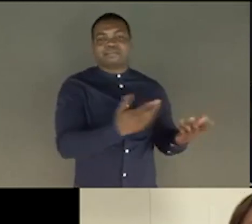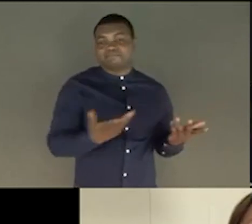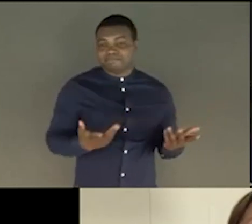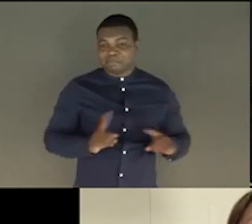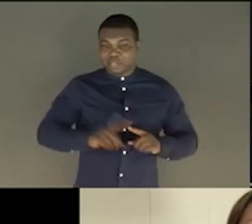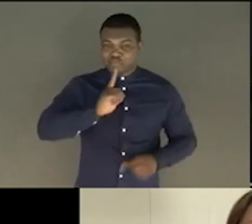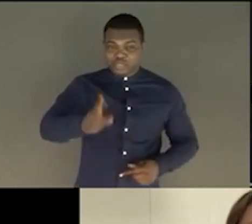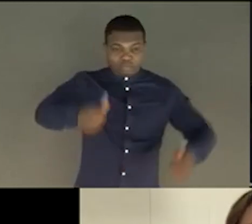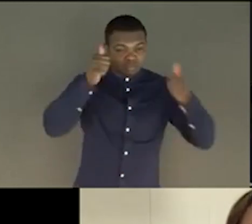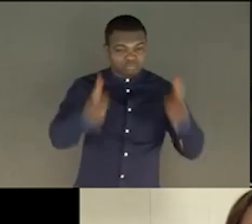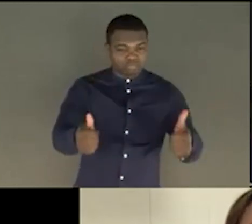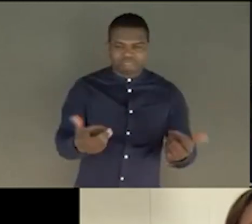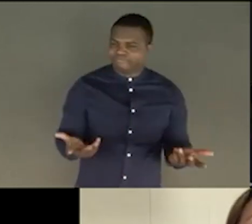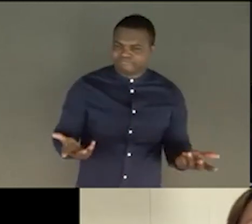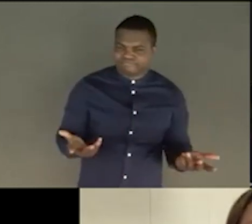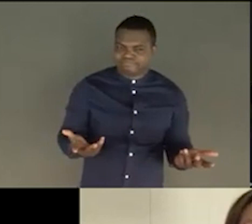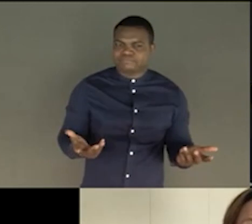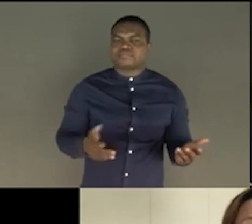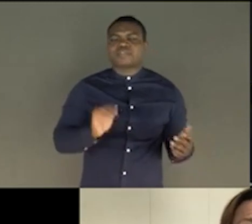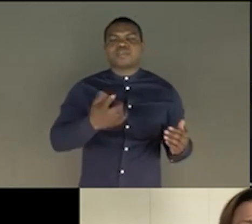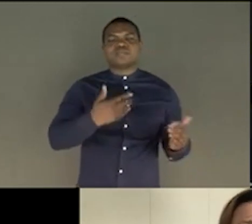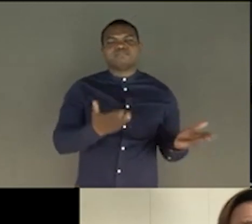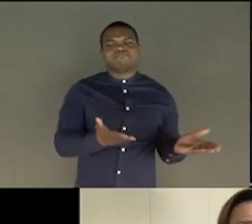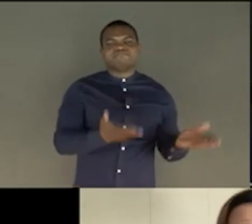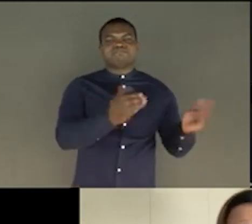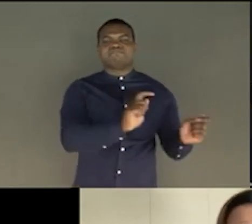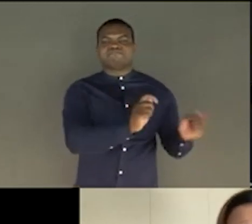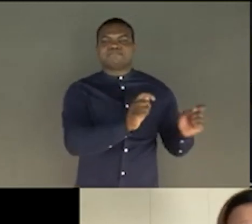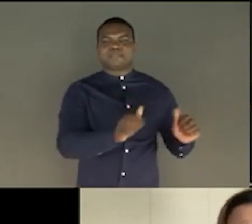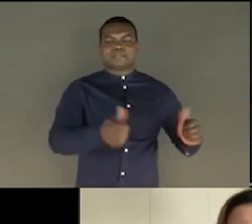companies to make sure that they do get more data in these small language areas.